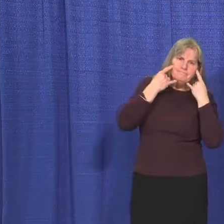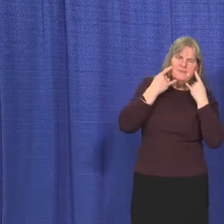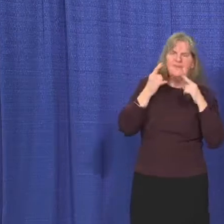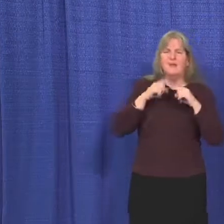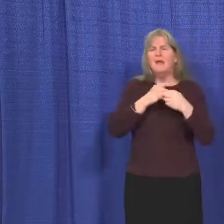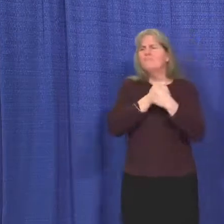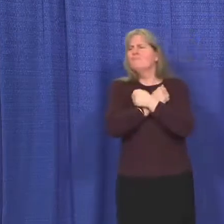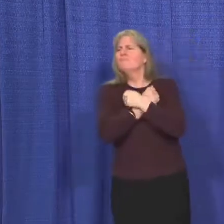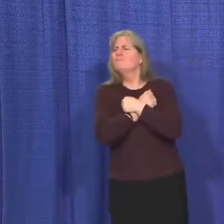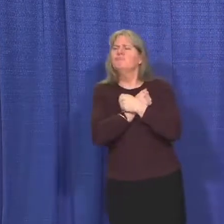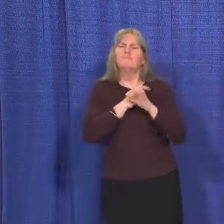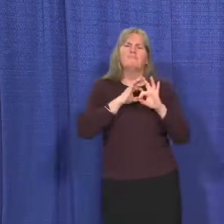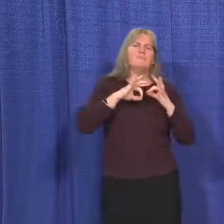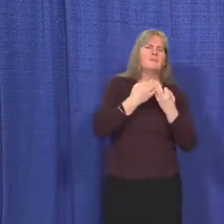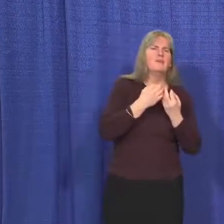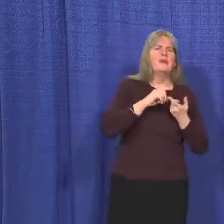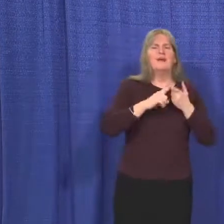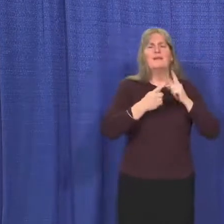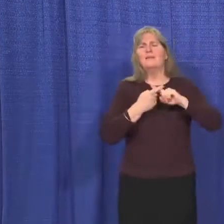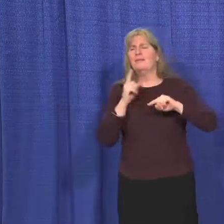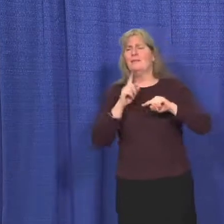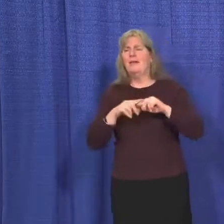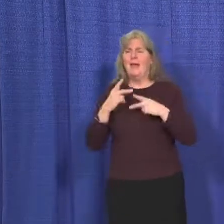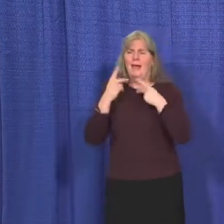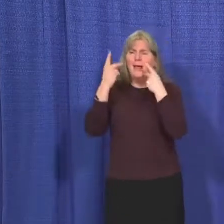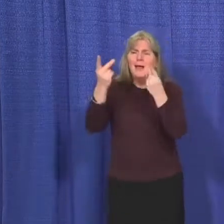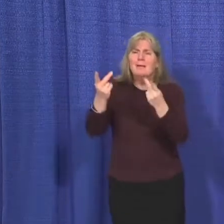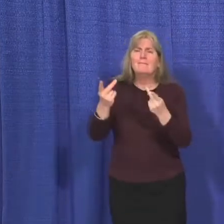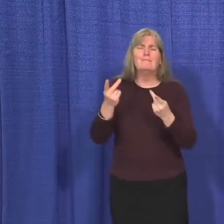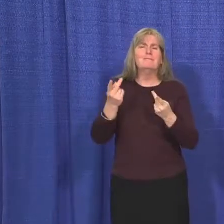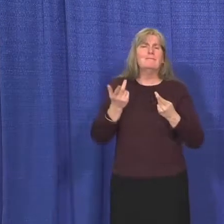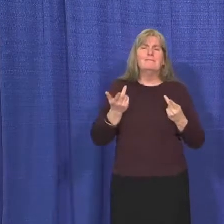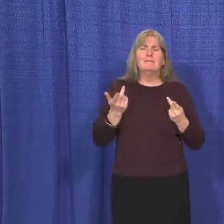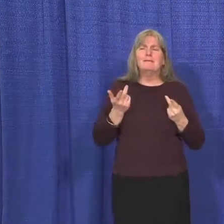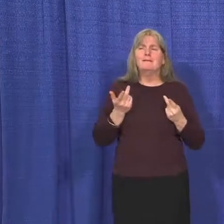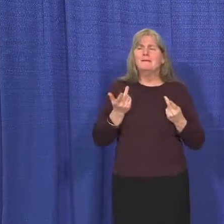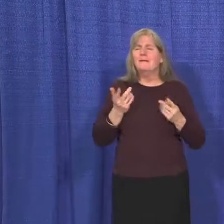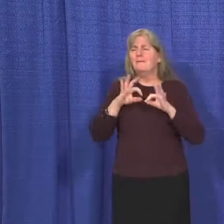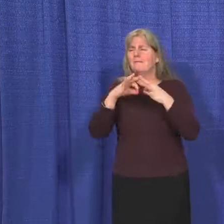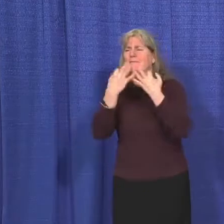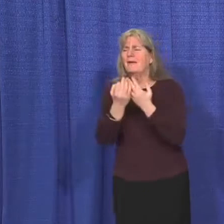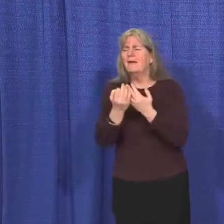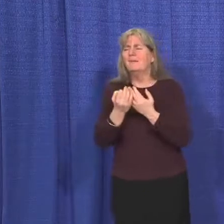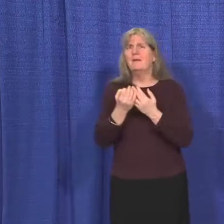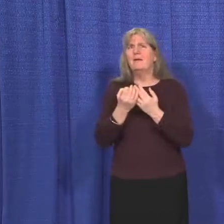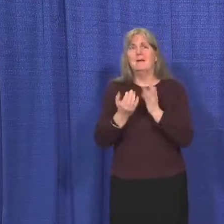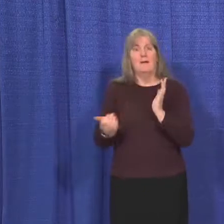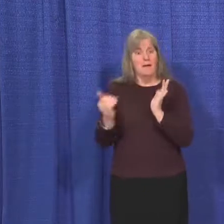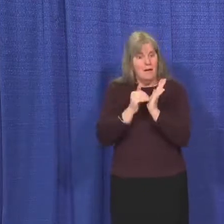being able to hug friends and family, not even seeing family, and always having to remember to